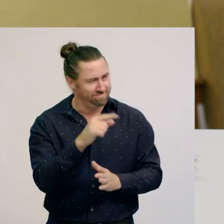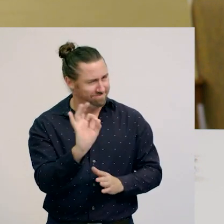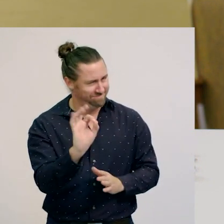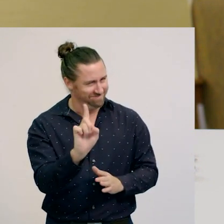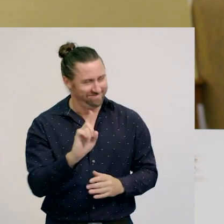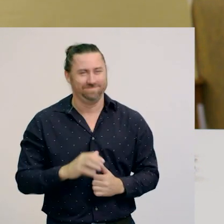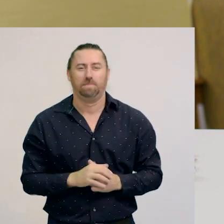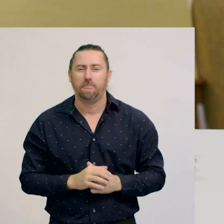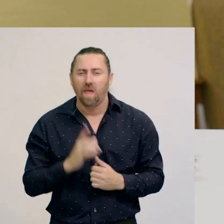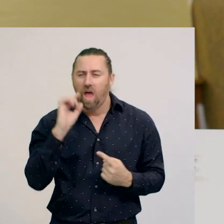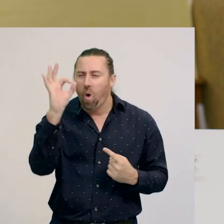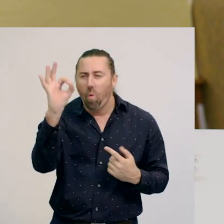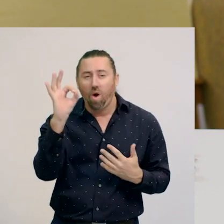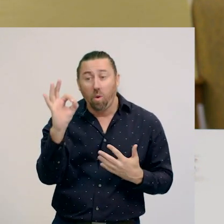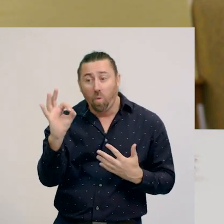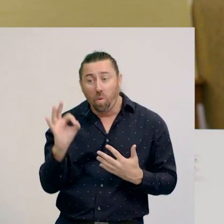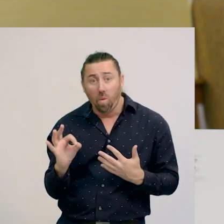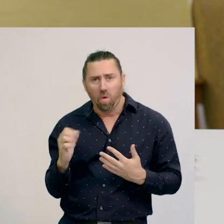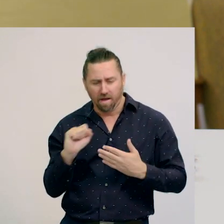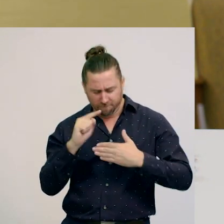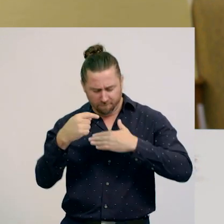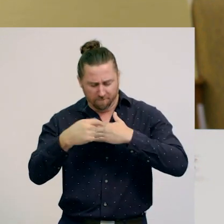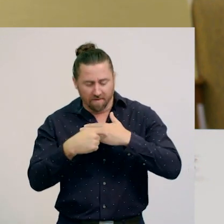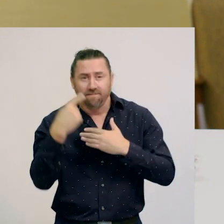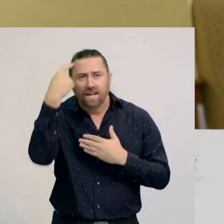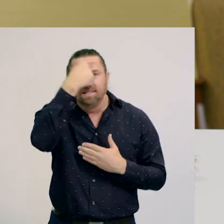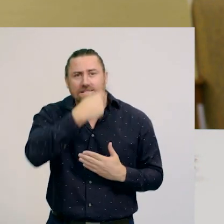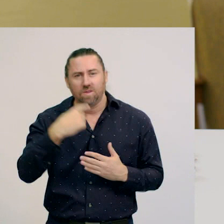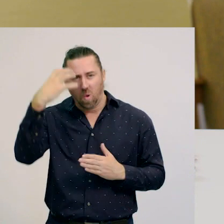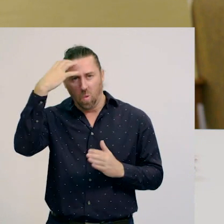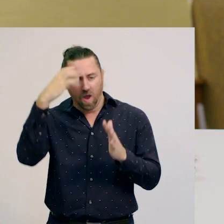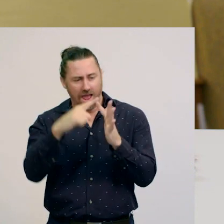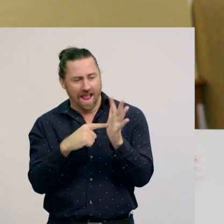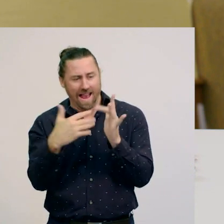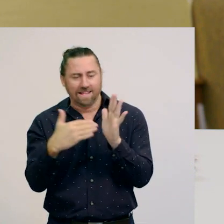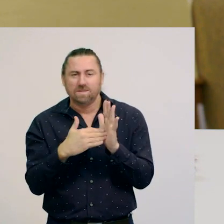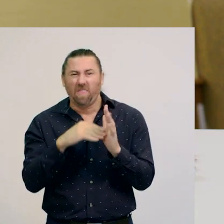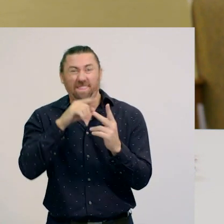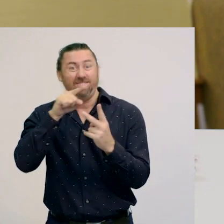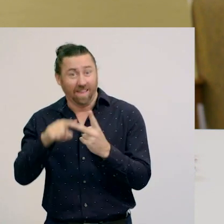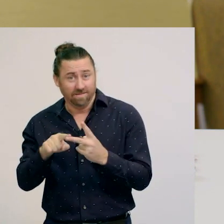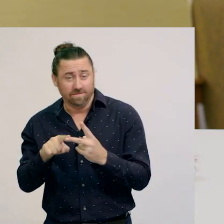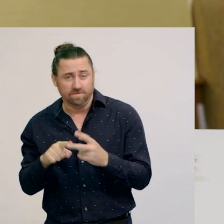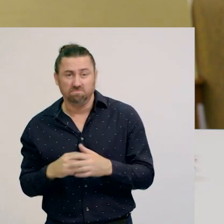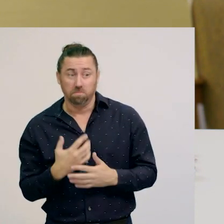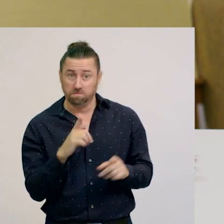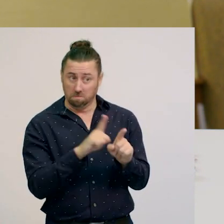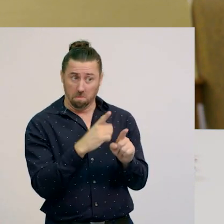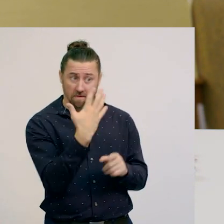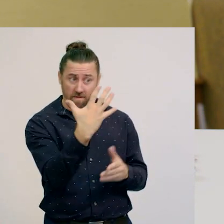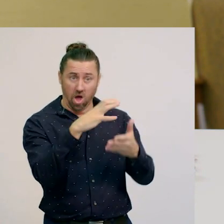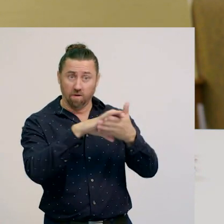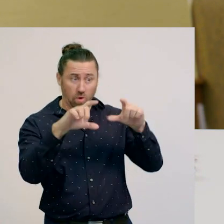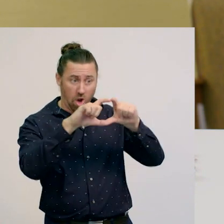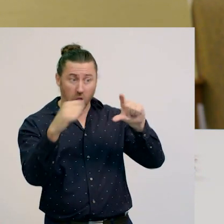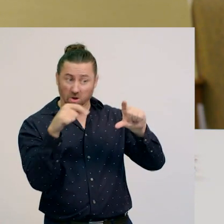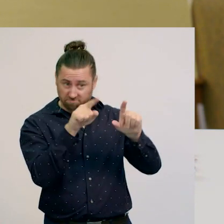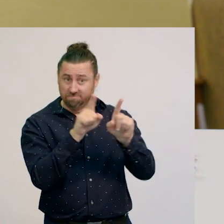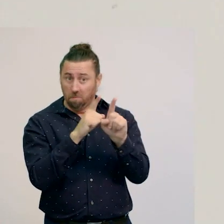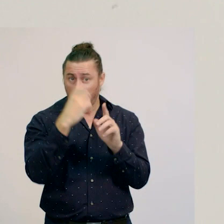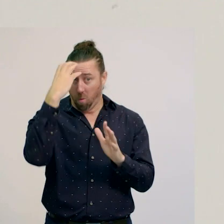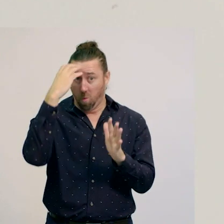All the coins have a portrait of Queen Elizabeth II on one side, as well as the $5 note.